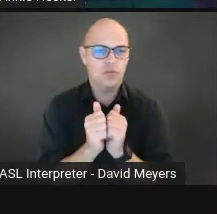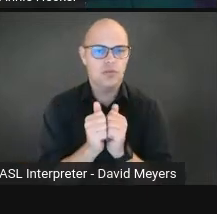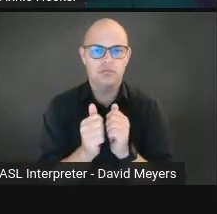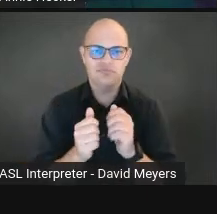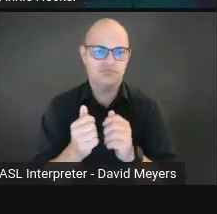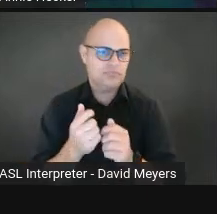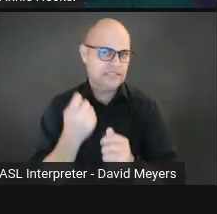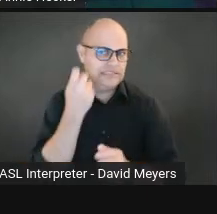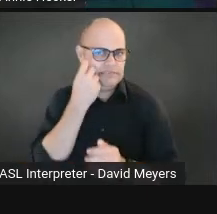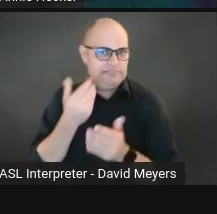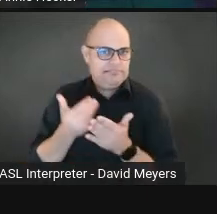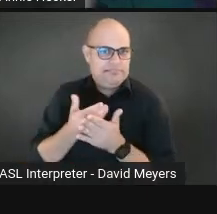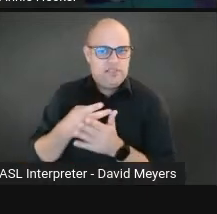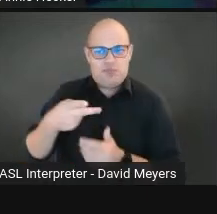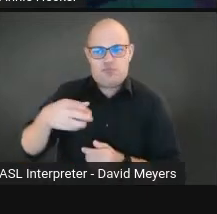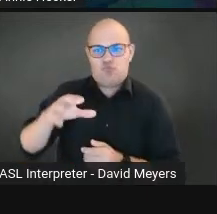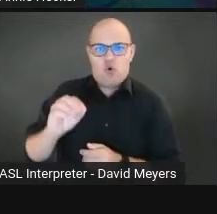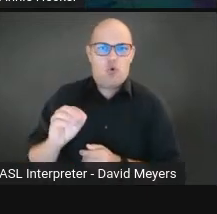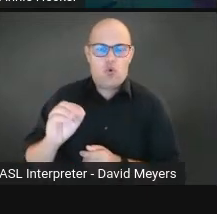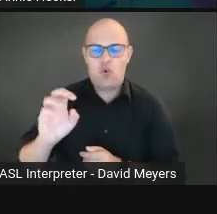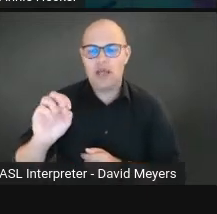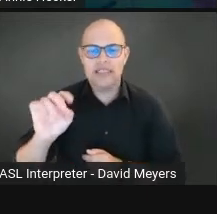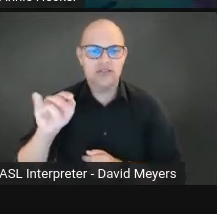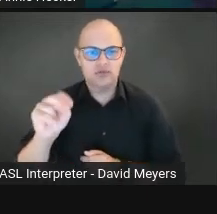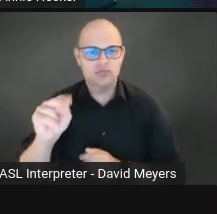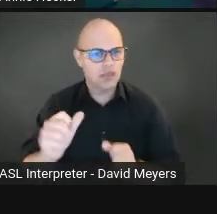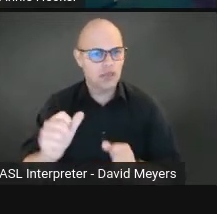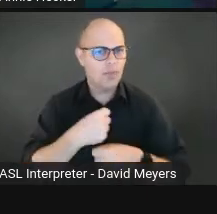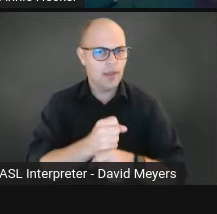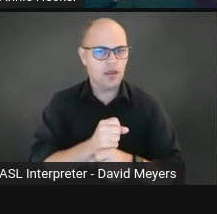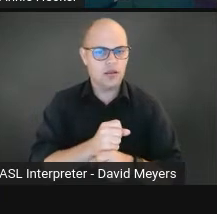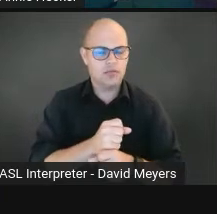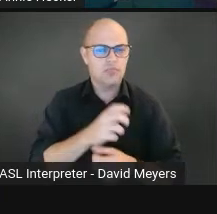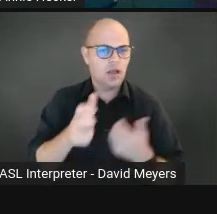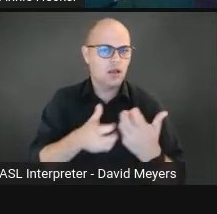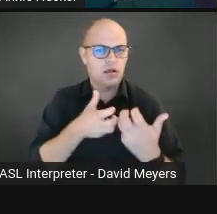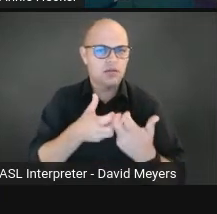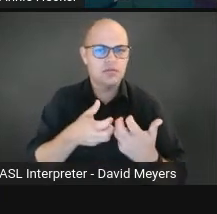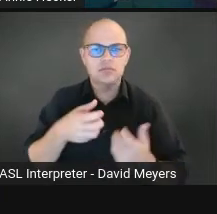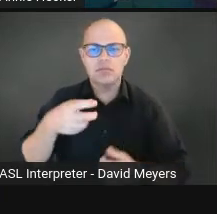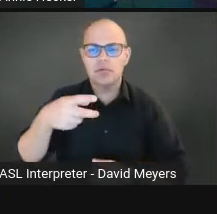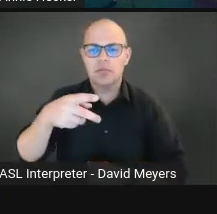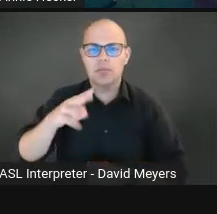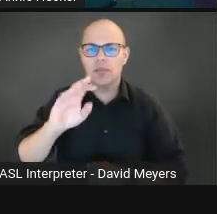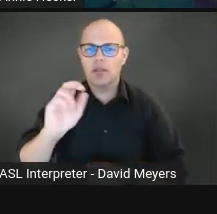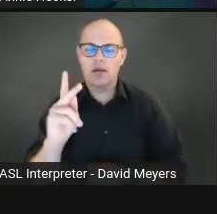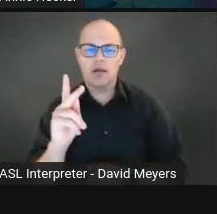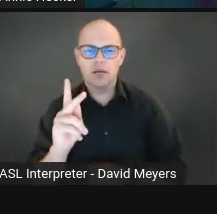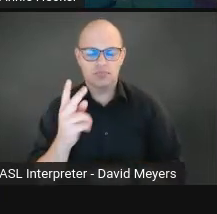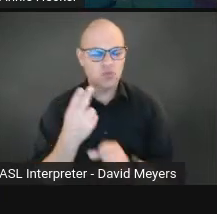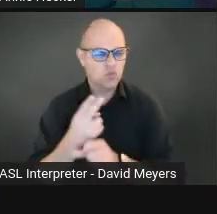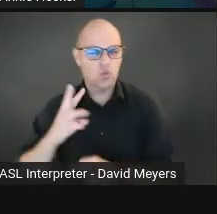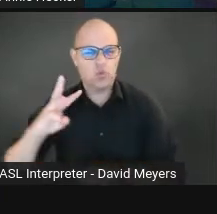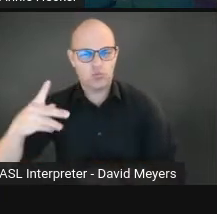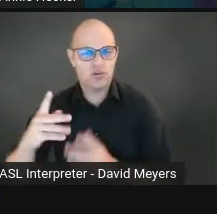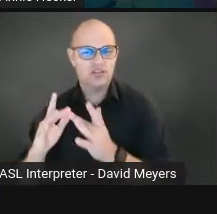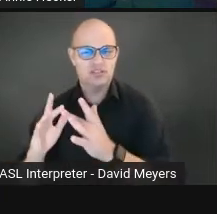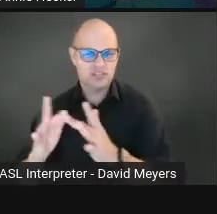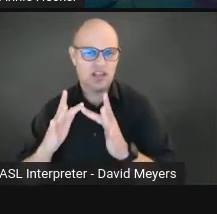You can make these custom blocks that you can use with a WordPress post or the site editor, full site editing.